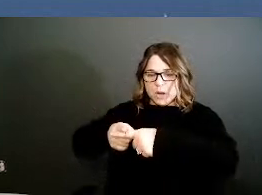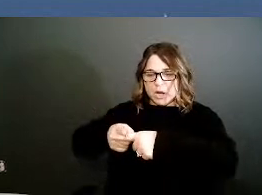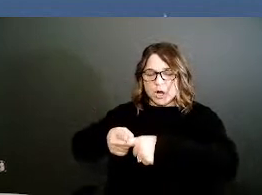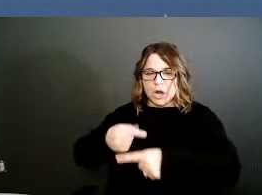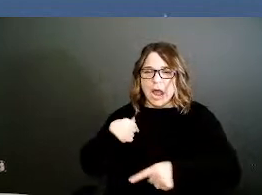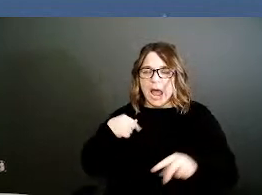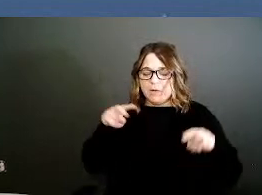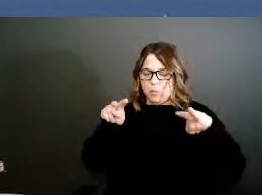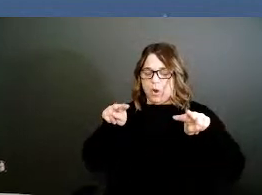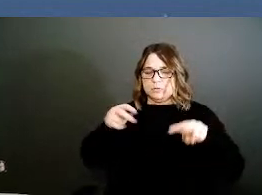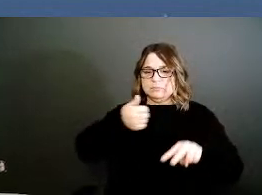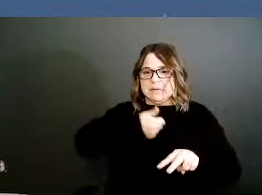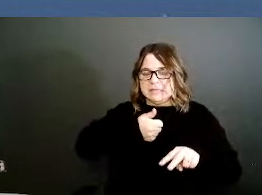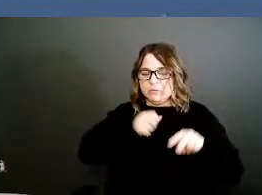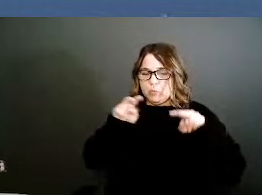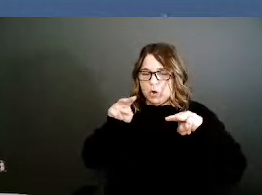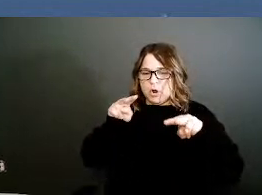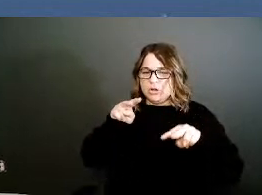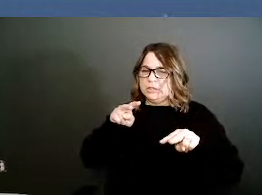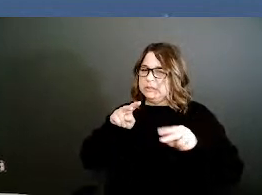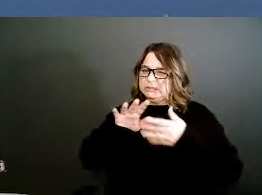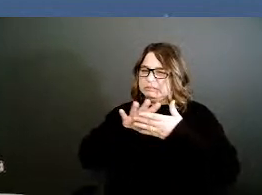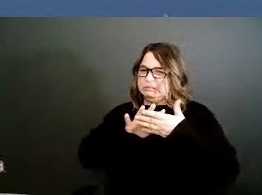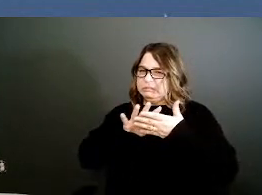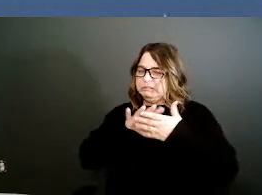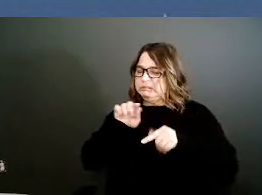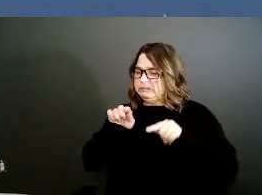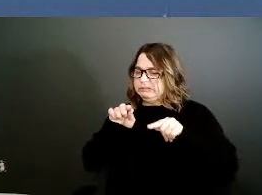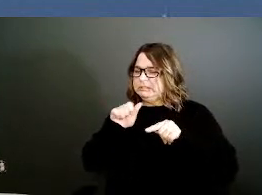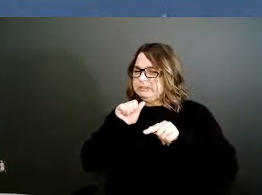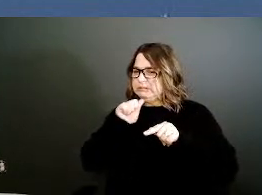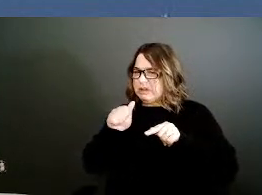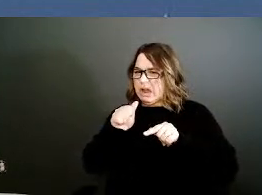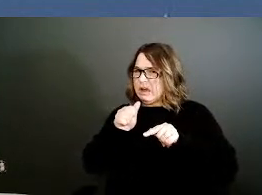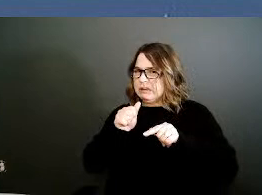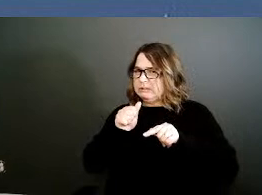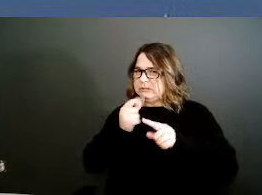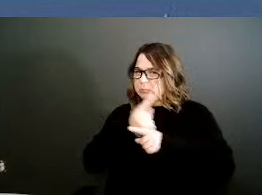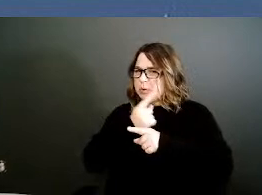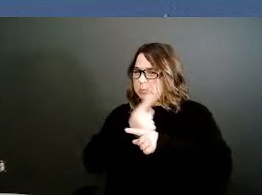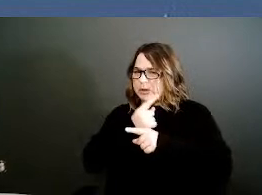LAST NOVEMBER, OUR BLOCK BOOK CLUB WAS MEETING LATE ONE NIGHT AT OUR FIRE PIT WHEN